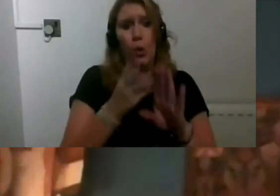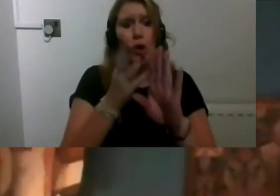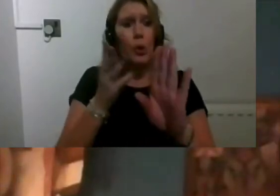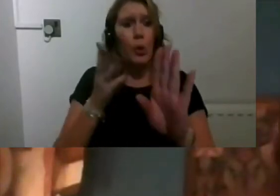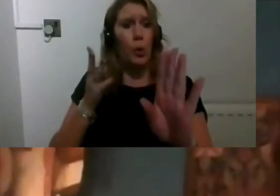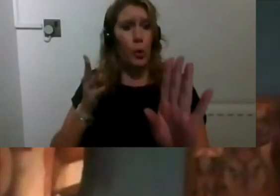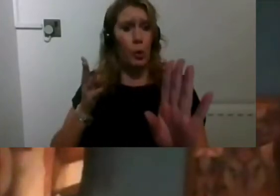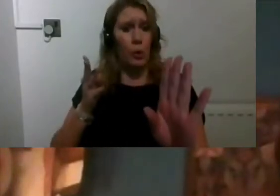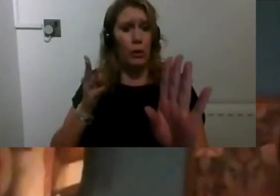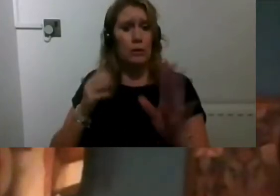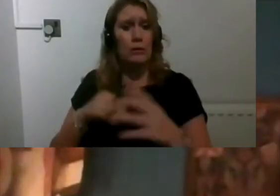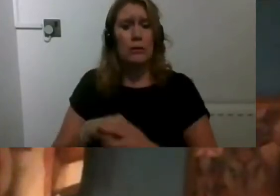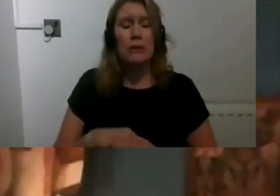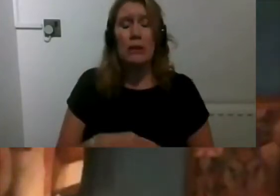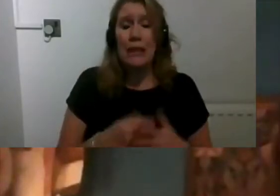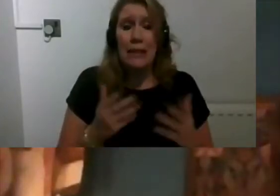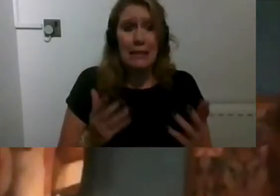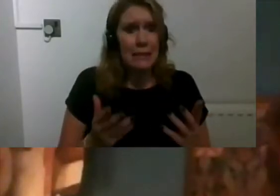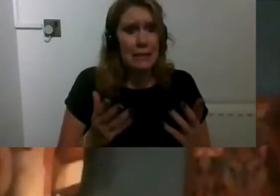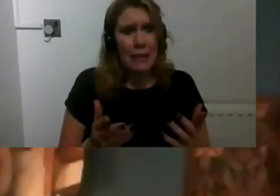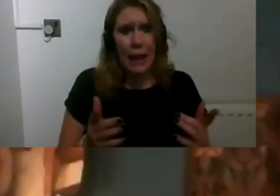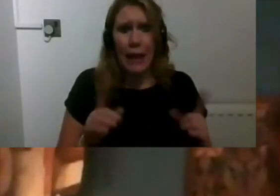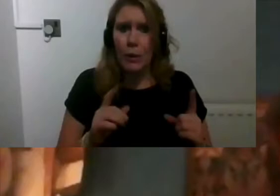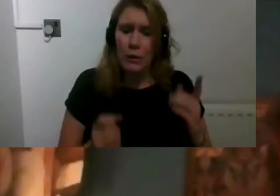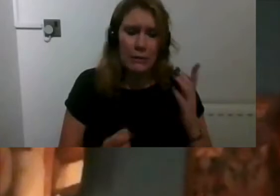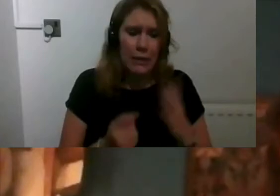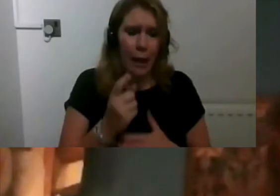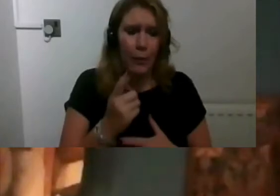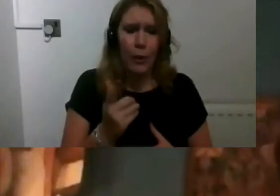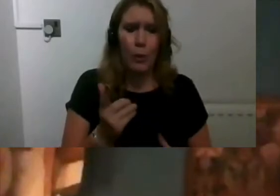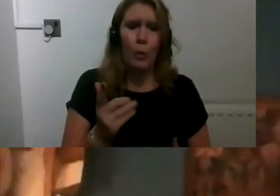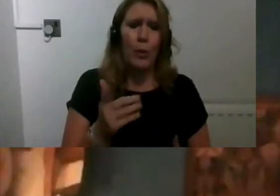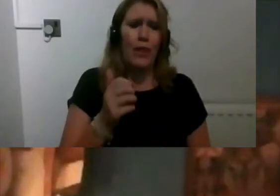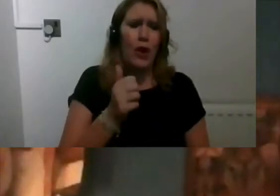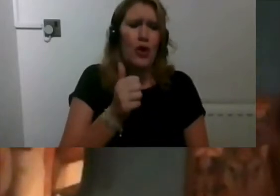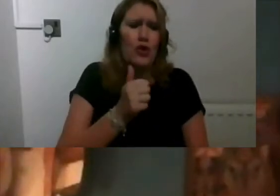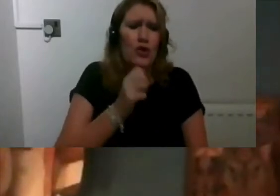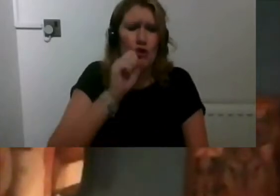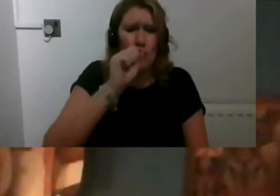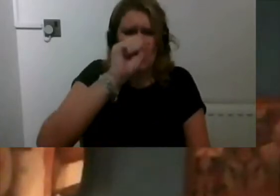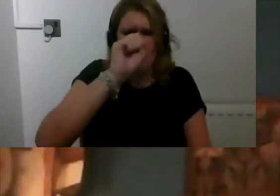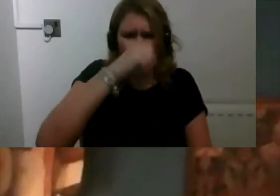of chinless wonders old Etonians the time is ripe.